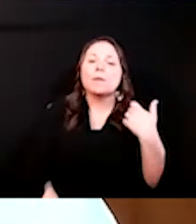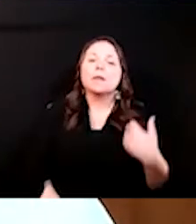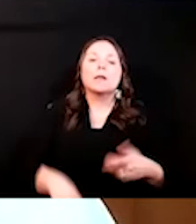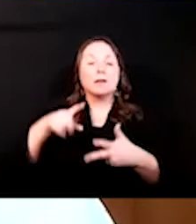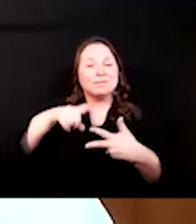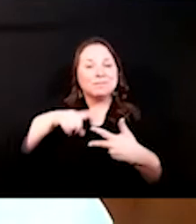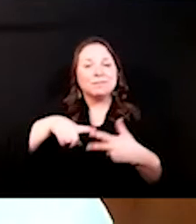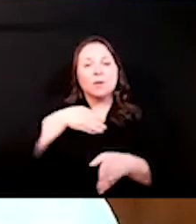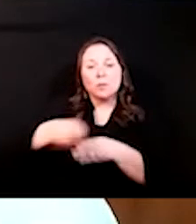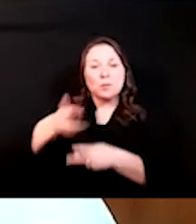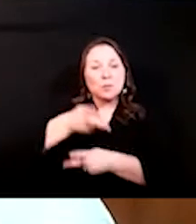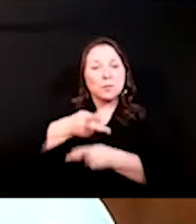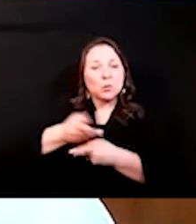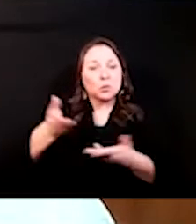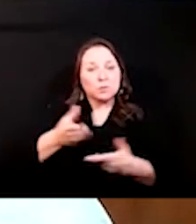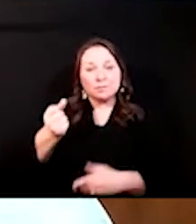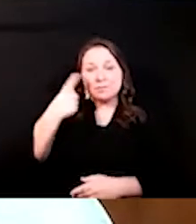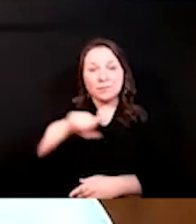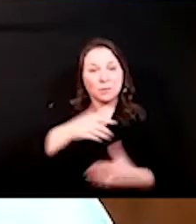PRIMARY CARE SERVICES, JUST BECAUSE WE HAVE AN ONGOING